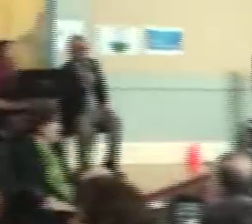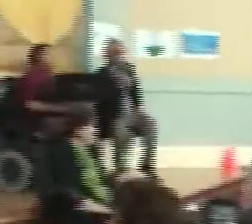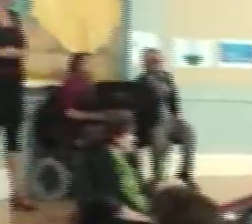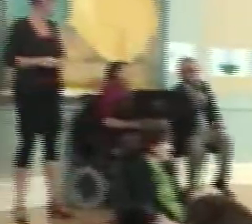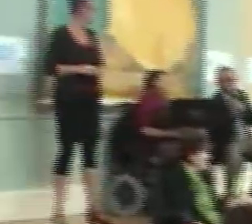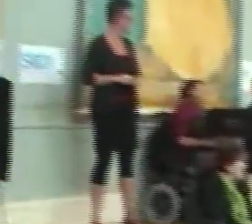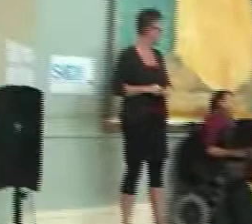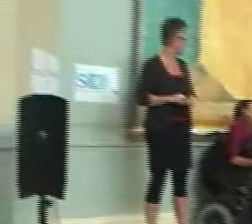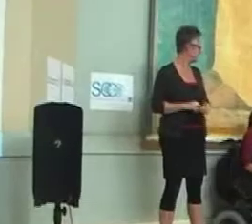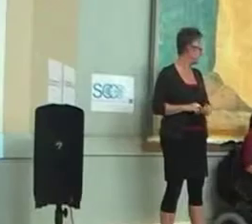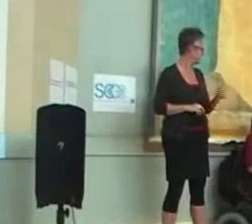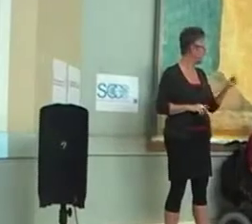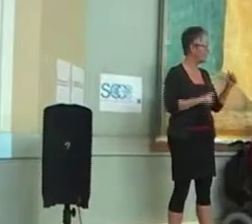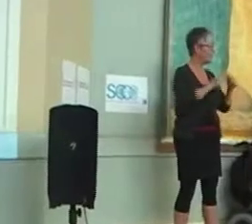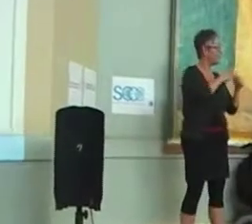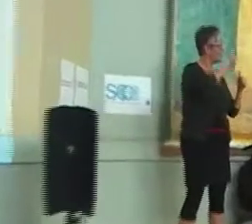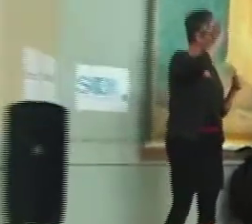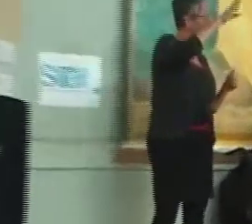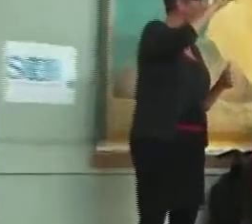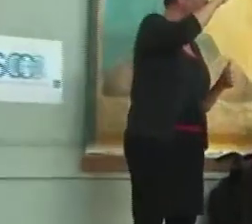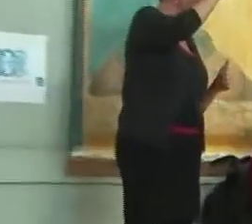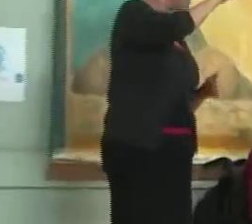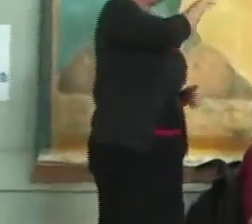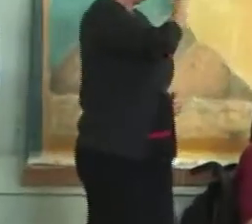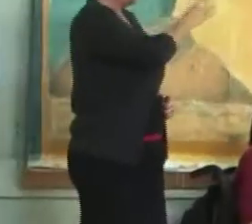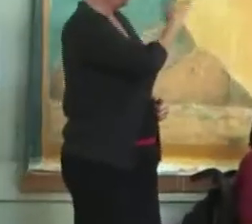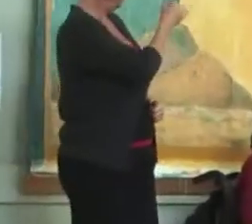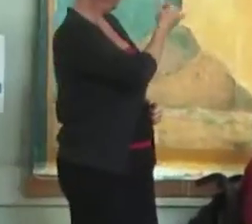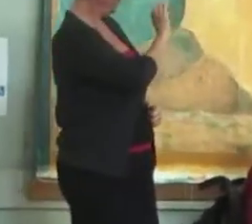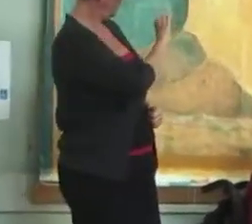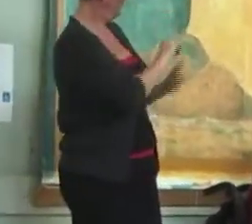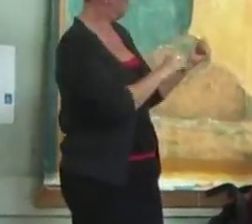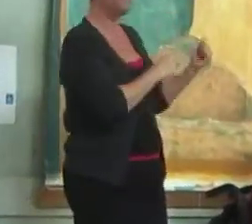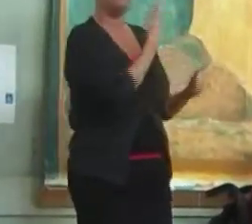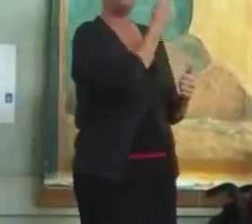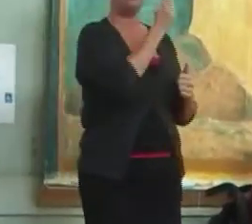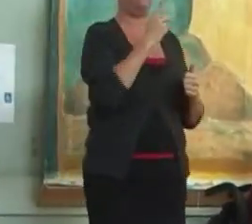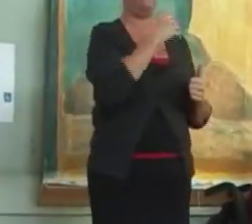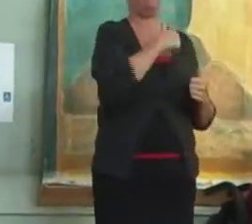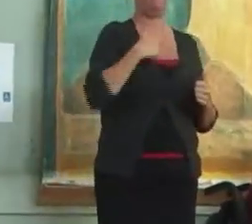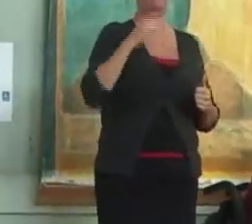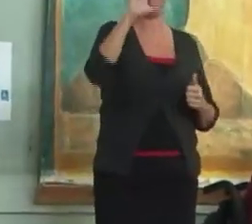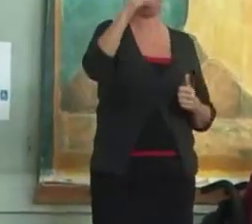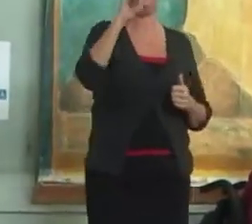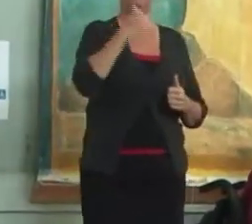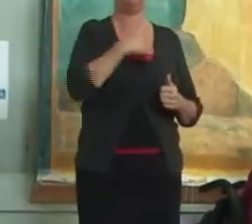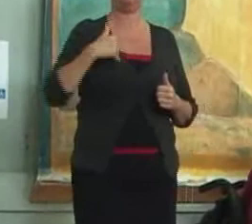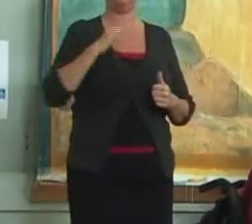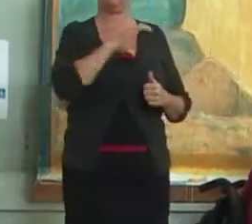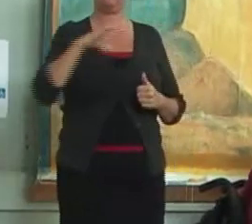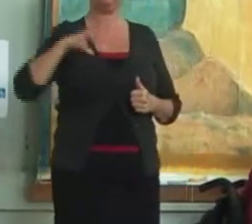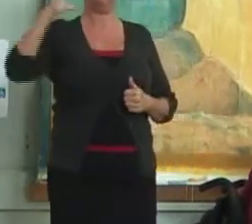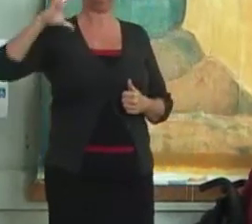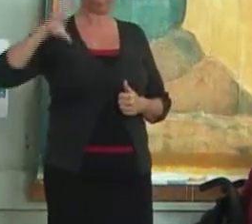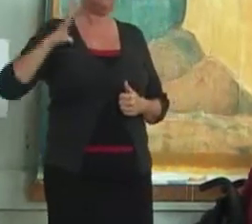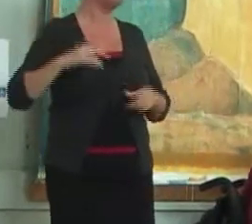[Joe Pantalone] First of all, hi David. Uh, actually, David and I were members of Toronto city council together. And he's done an incredible amount of work